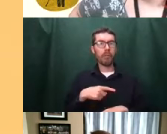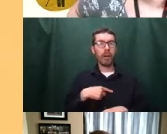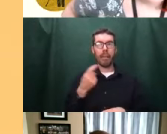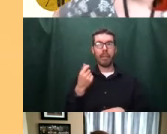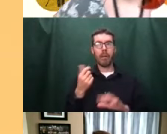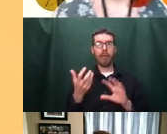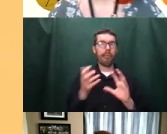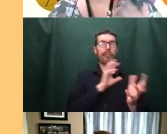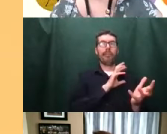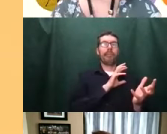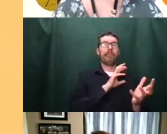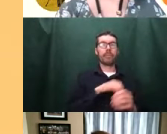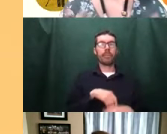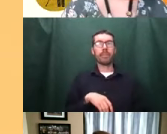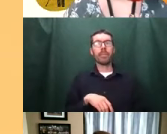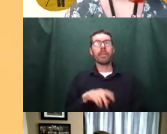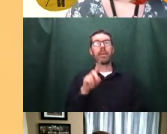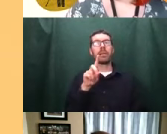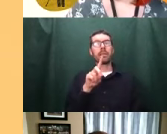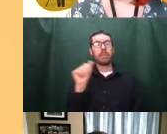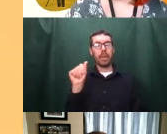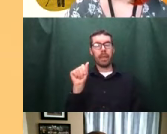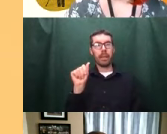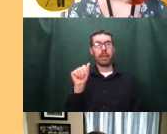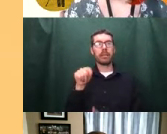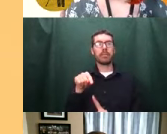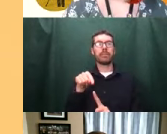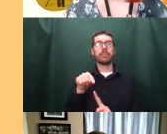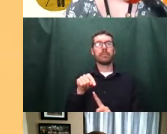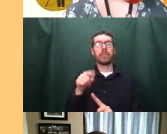Um, so the disability or the inability to access the world is actually the fault of